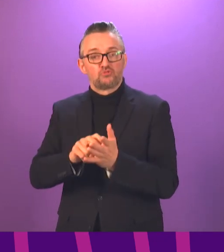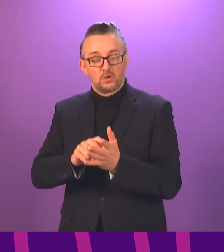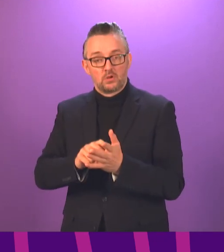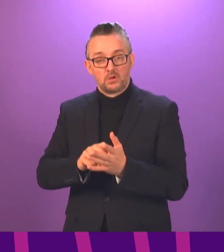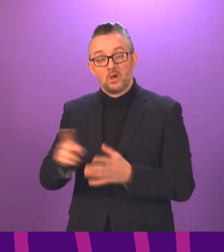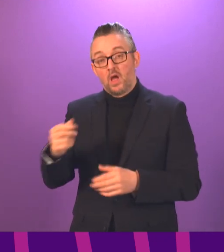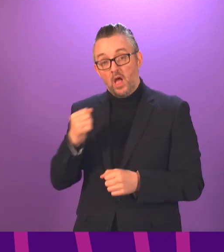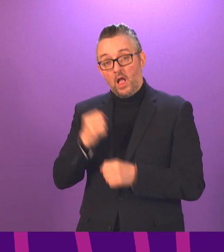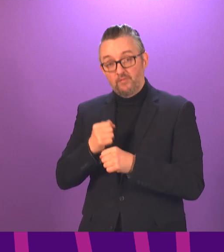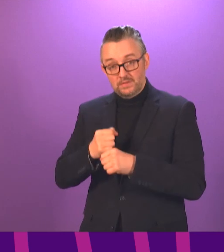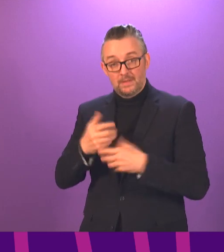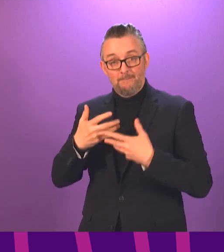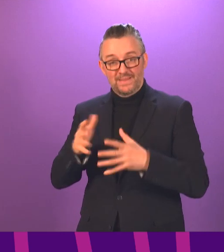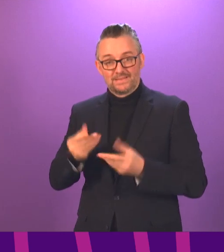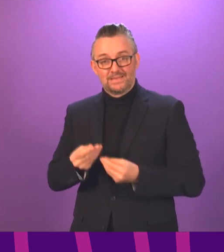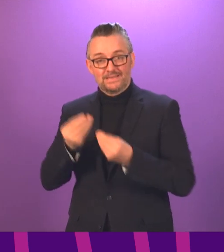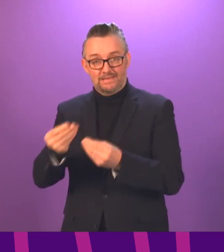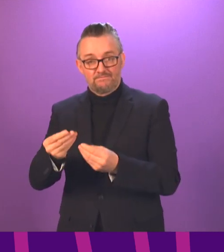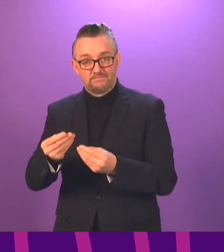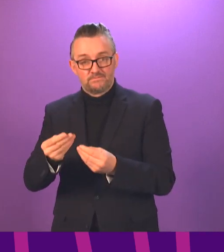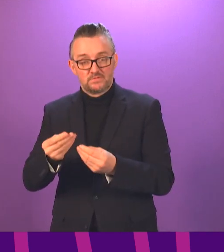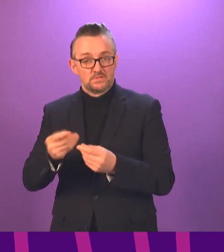thereafter provided the resources that were needed for the electoral authorities